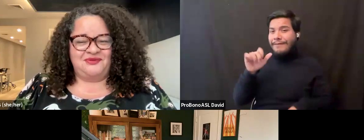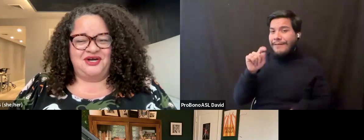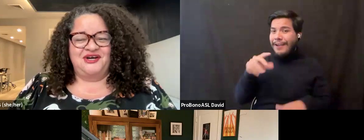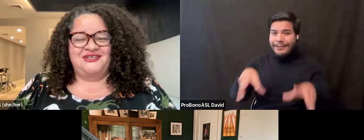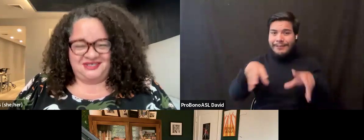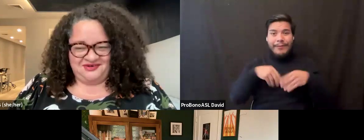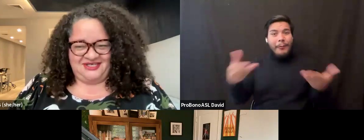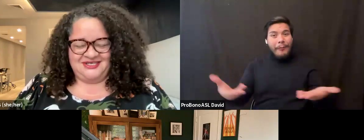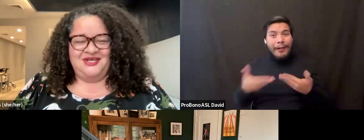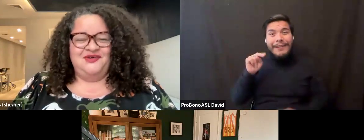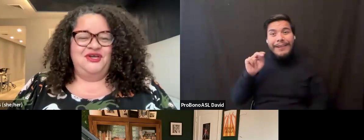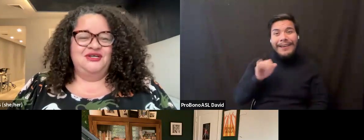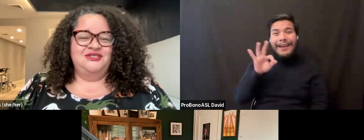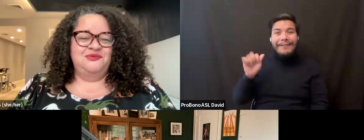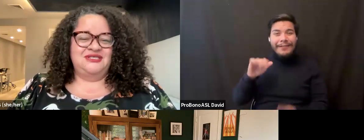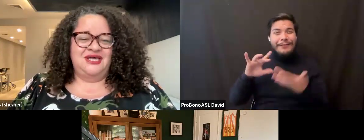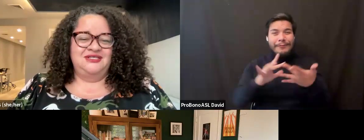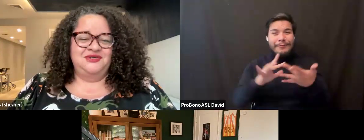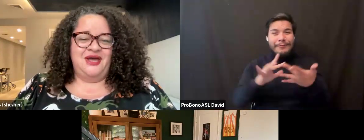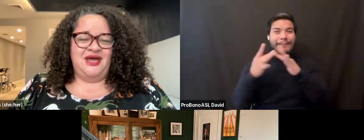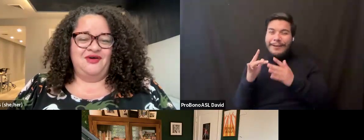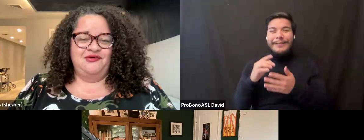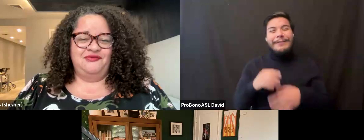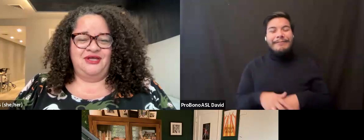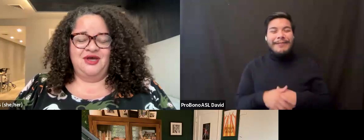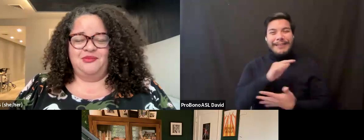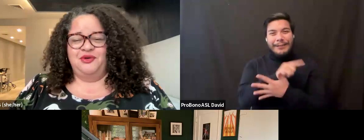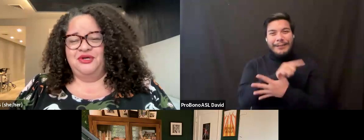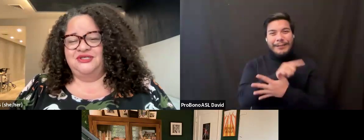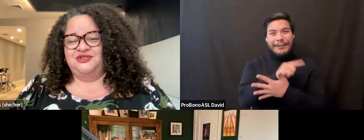Webinar Series. We are super excited to have our friend, Aubrey Gordon,